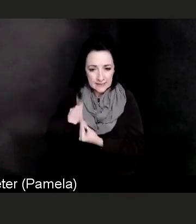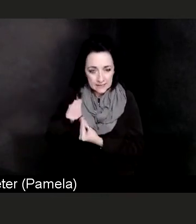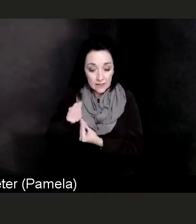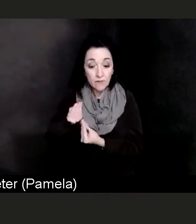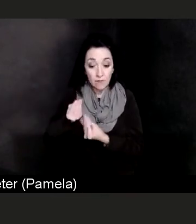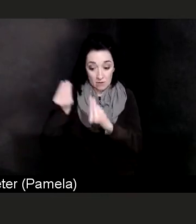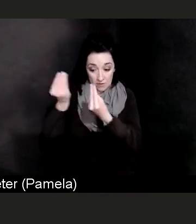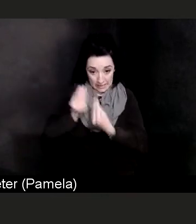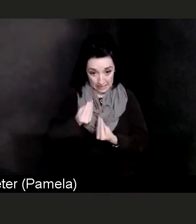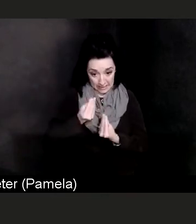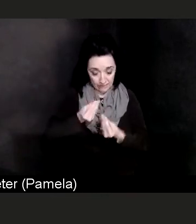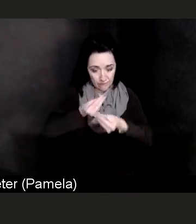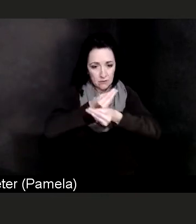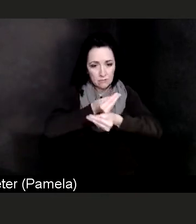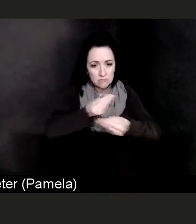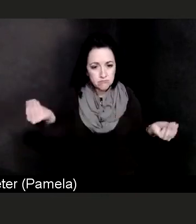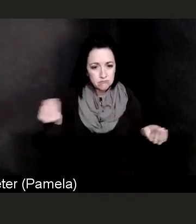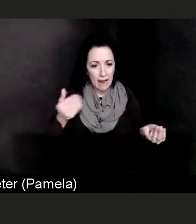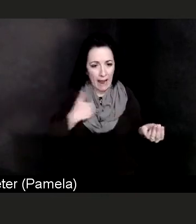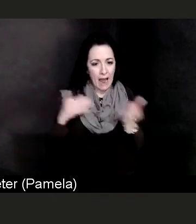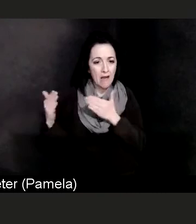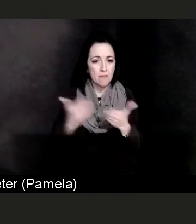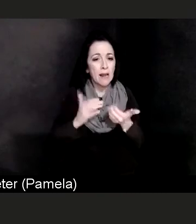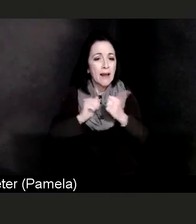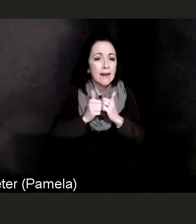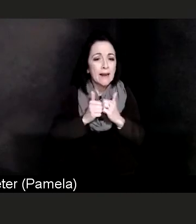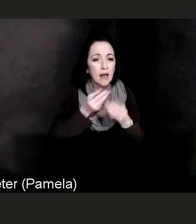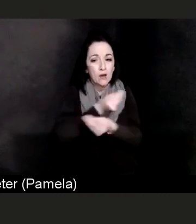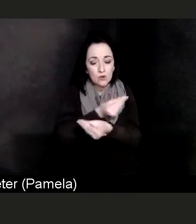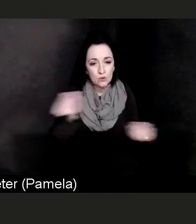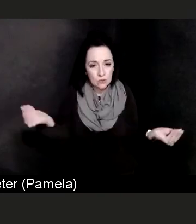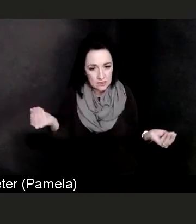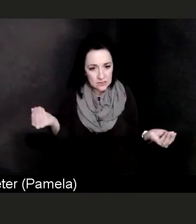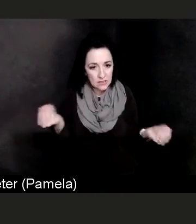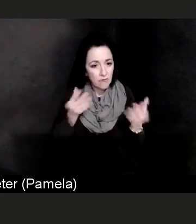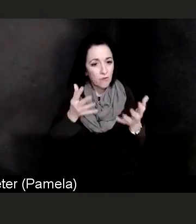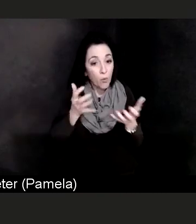as quickly and as efficiently and as safely as possible,